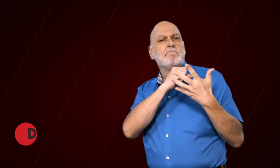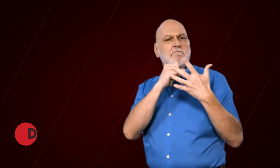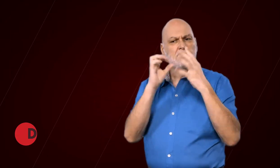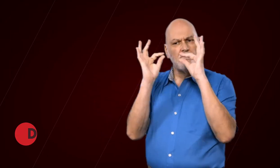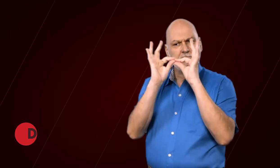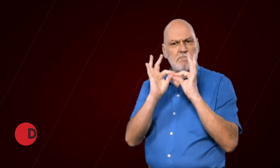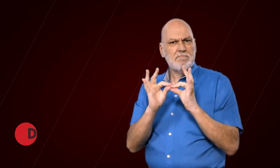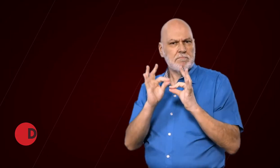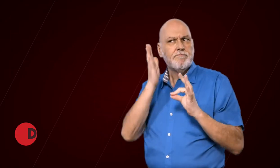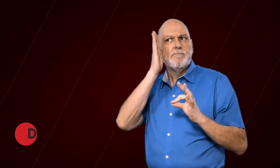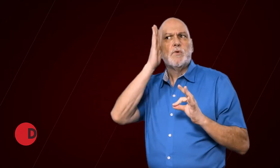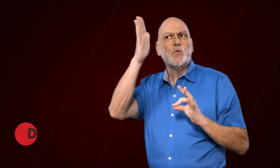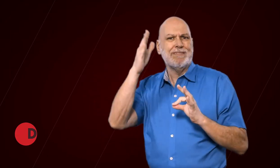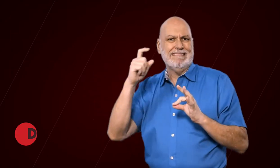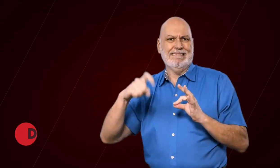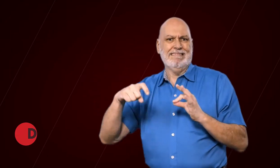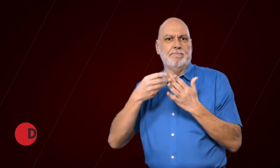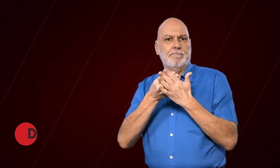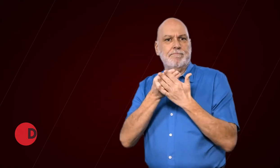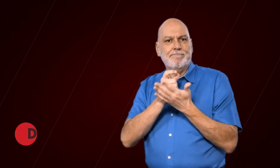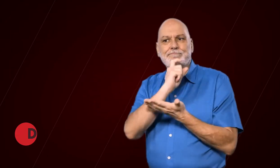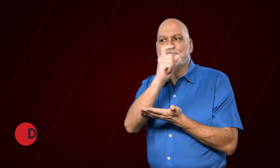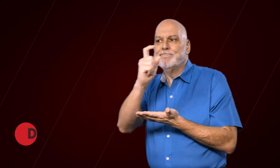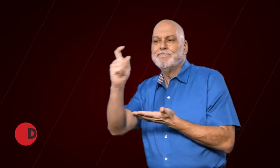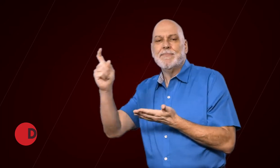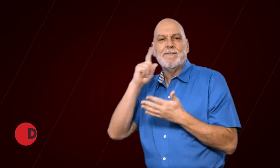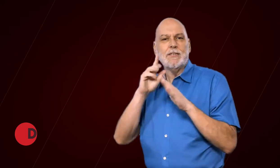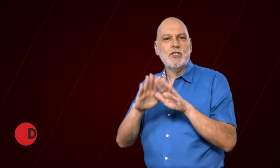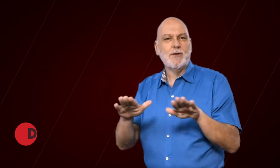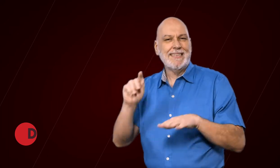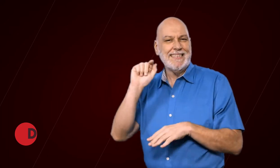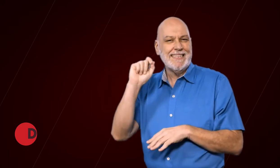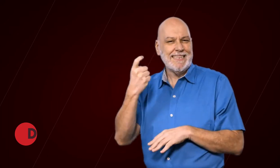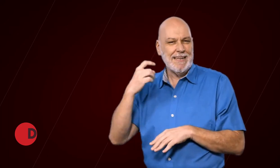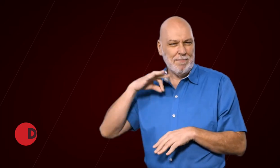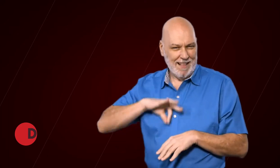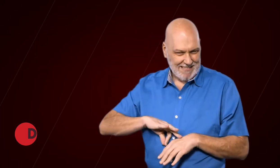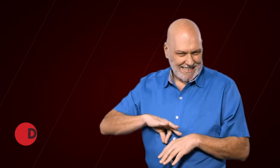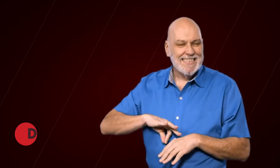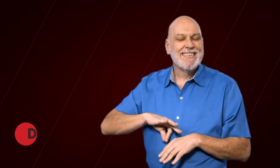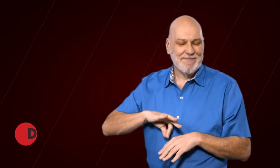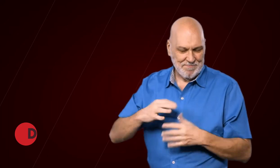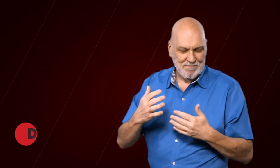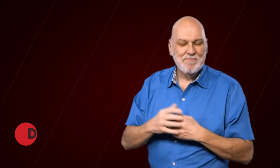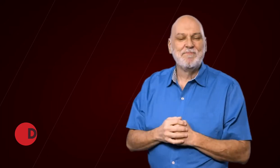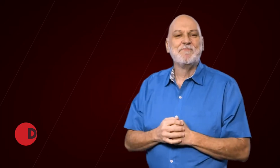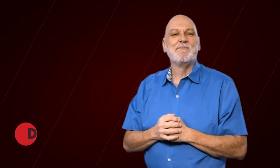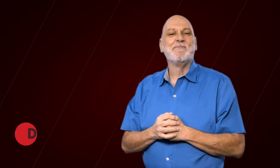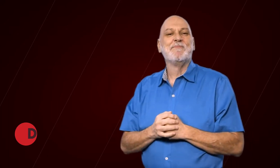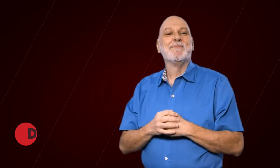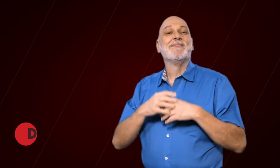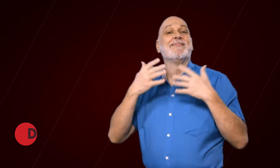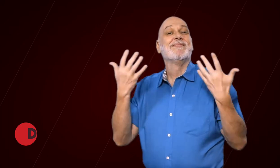estimate future demand for child tax benefits,